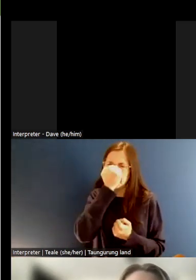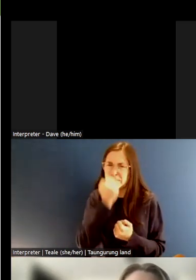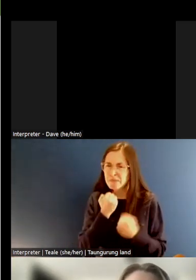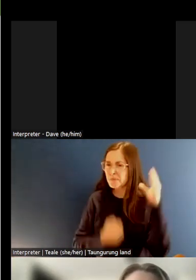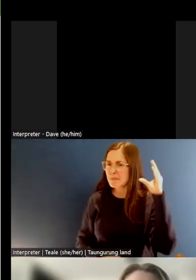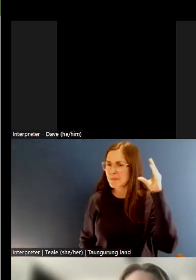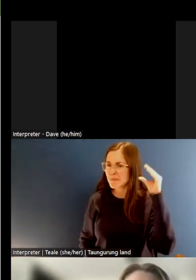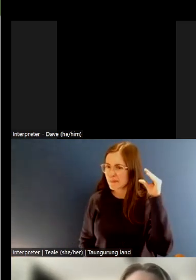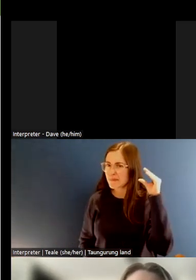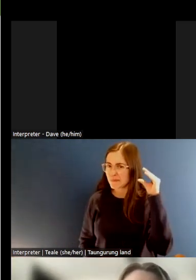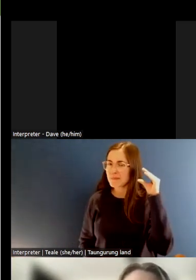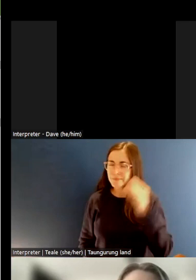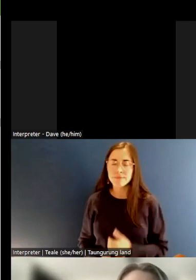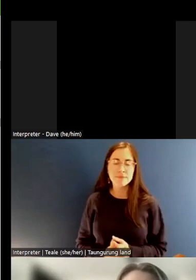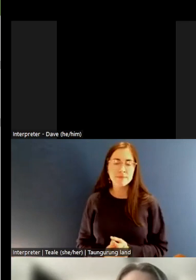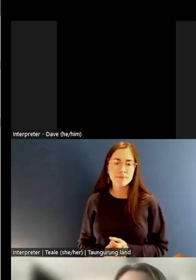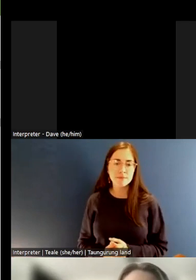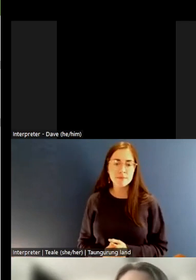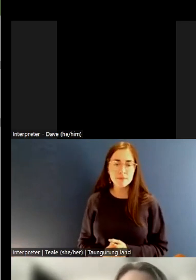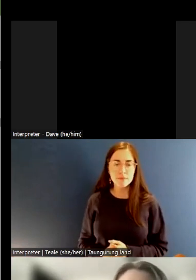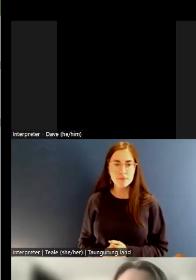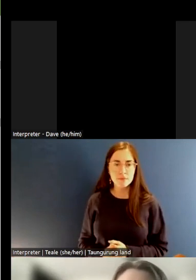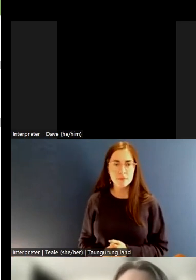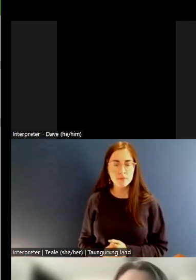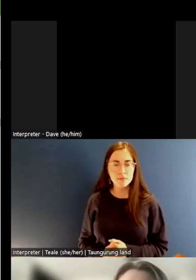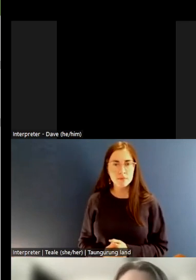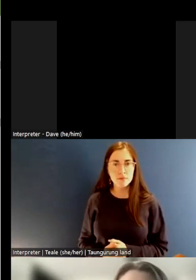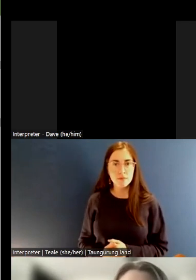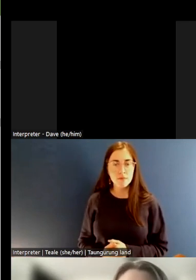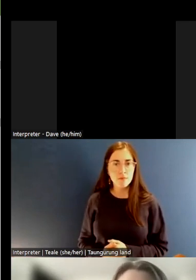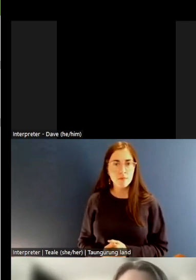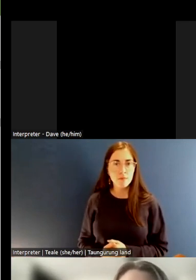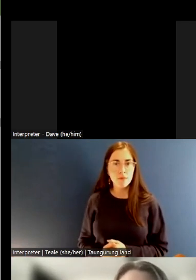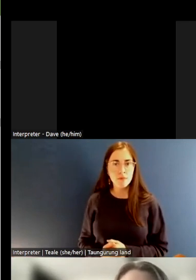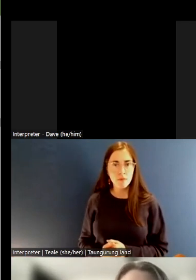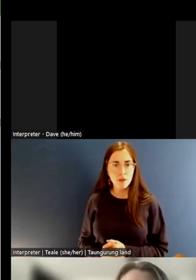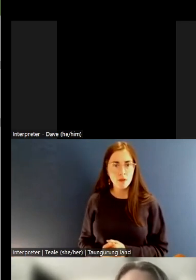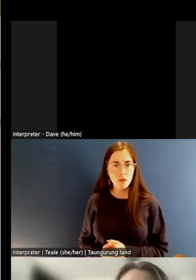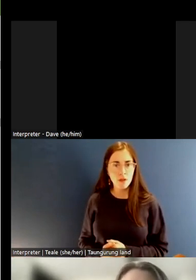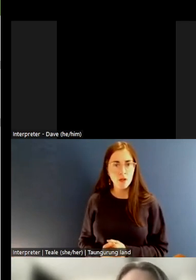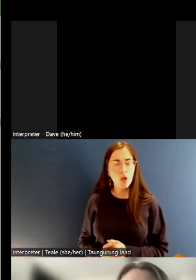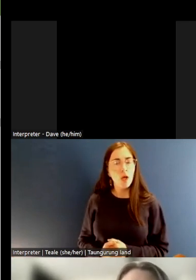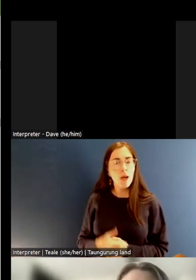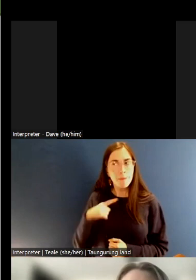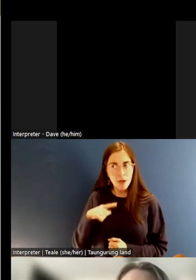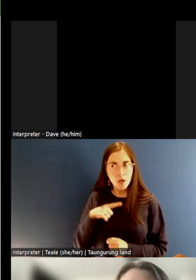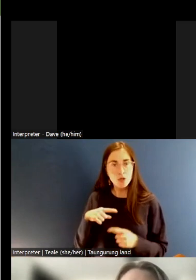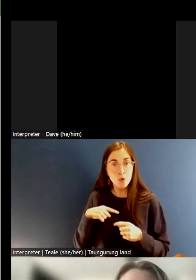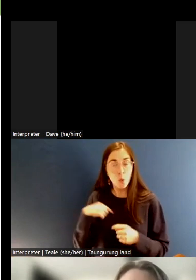And one of the things that's helpful when we've got that specific information about that gene is that not everybody